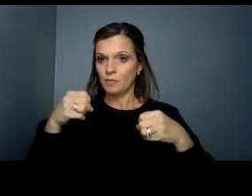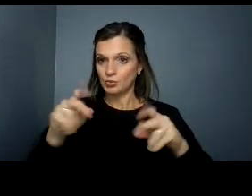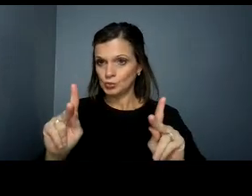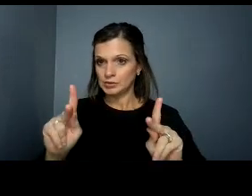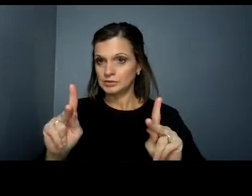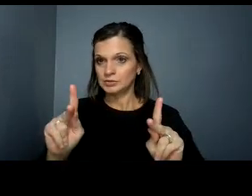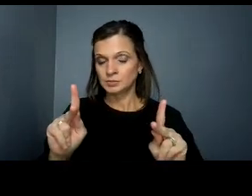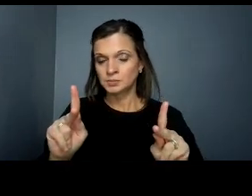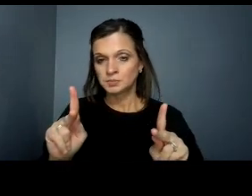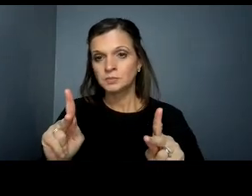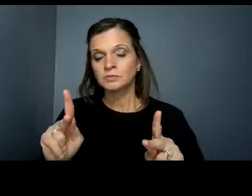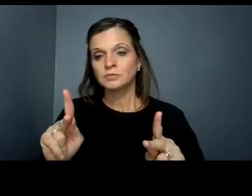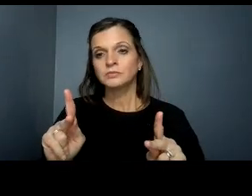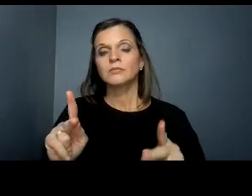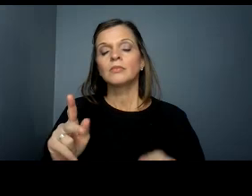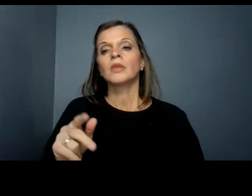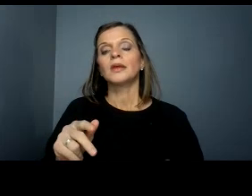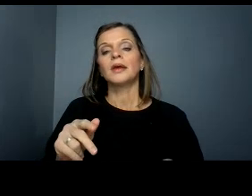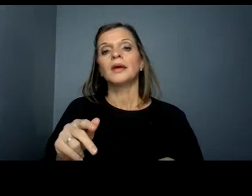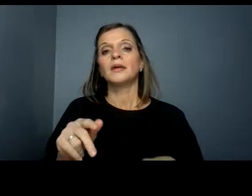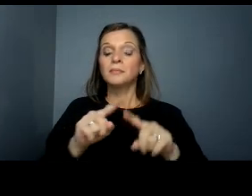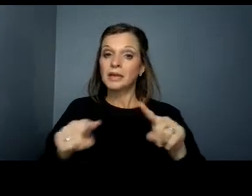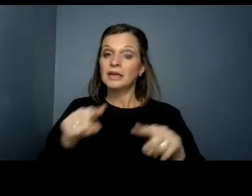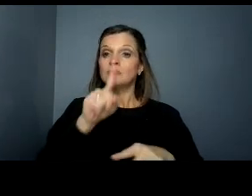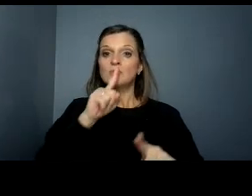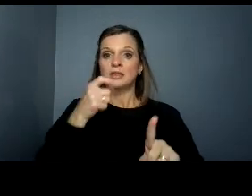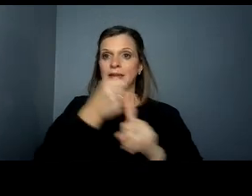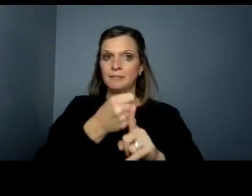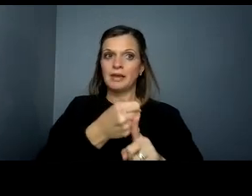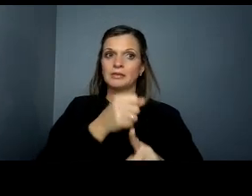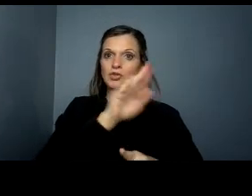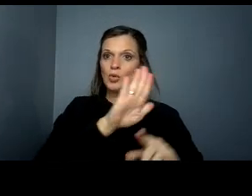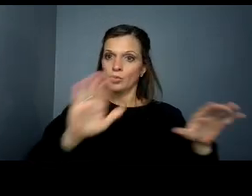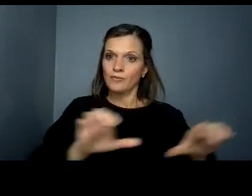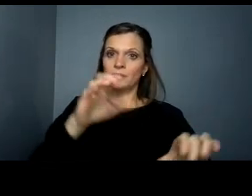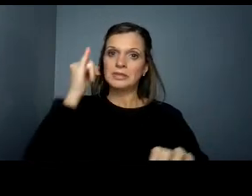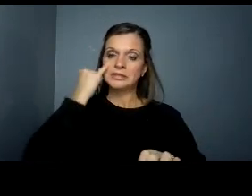can get services and and what they can do. So that's that's that's that's kind of